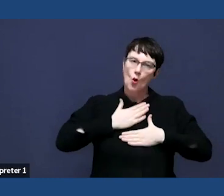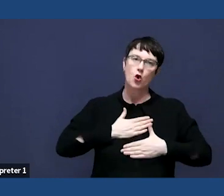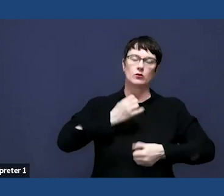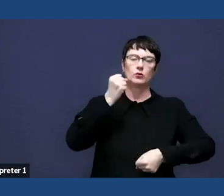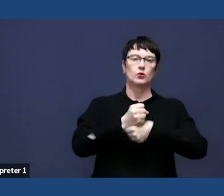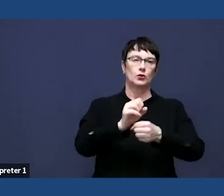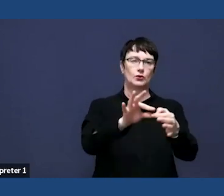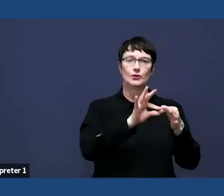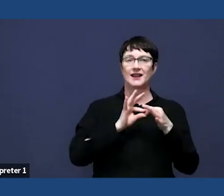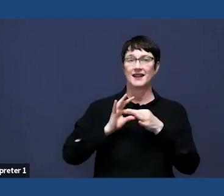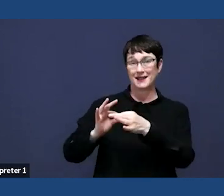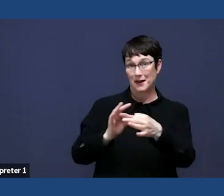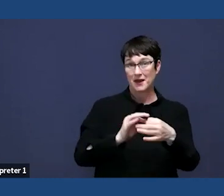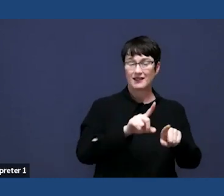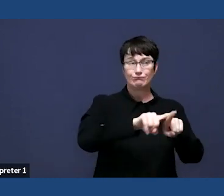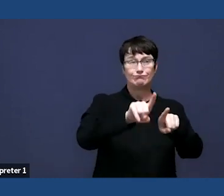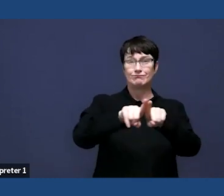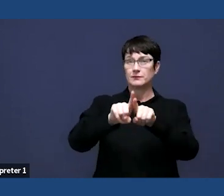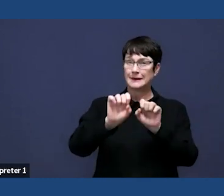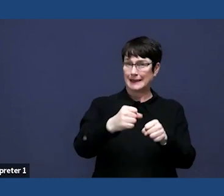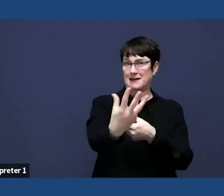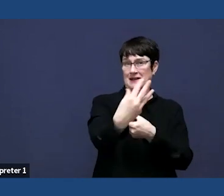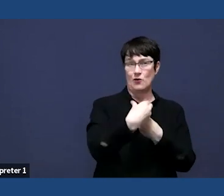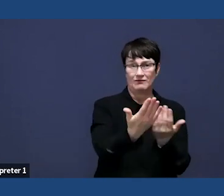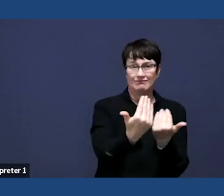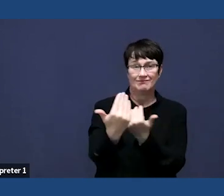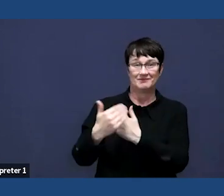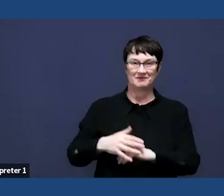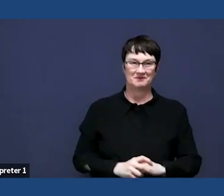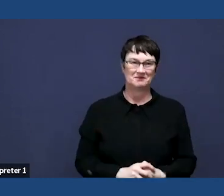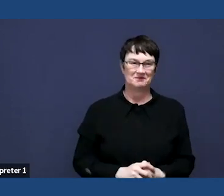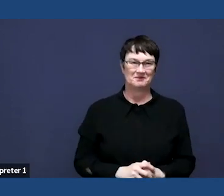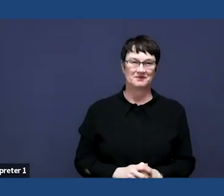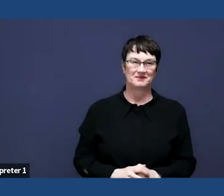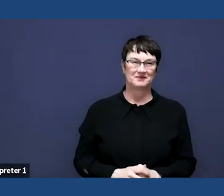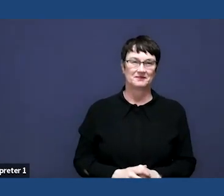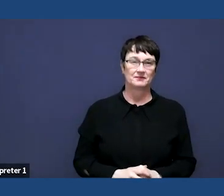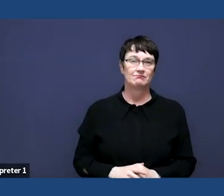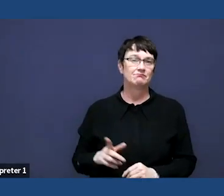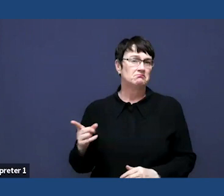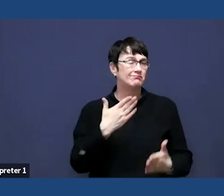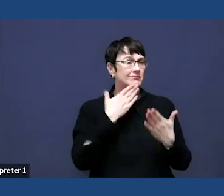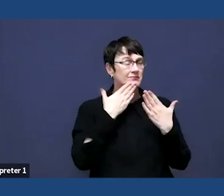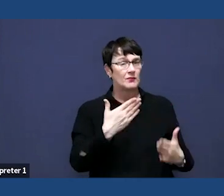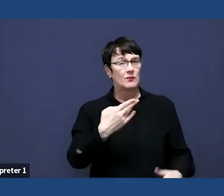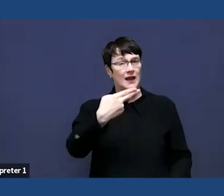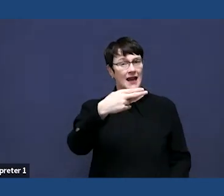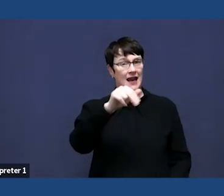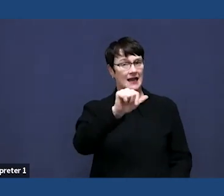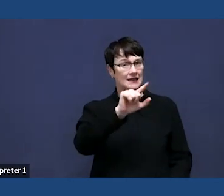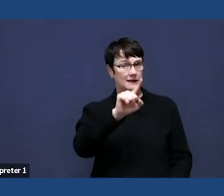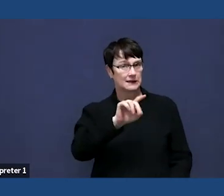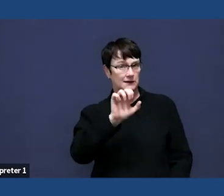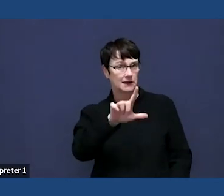In doing a little bit of a background research on some of the topics, I was actually stunned